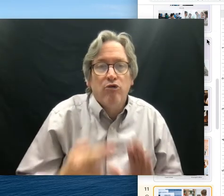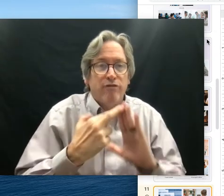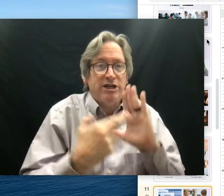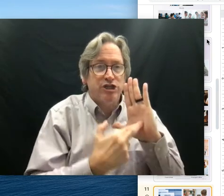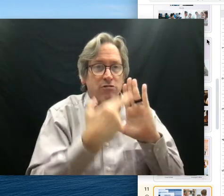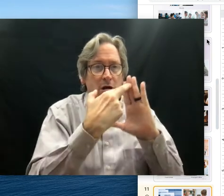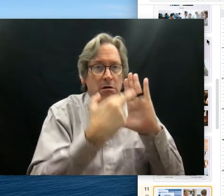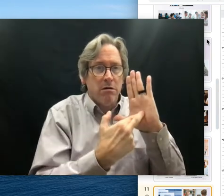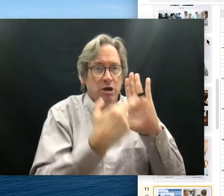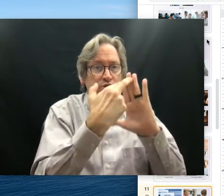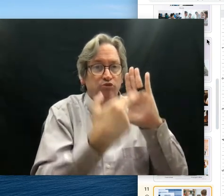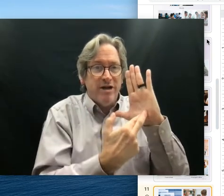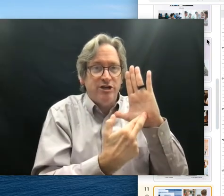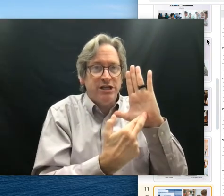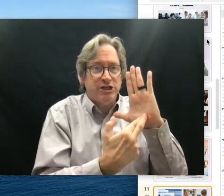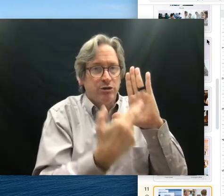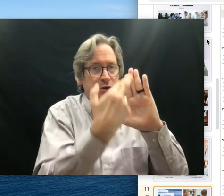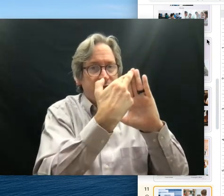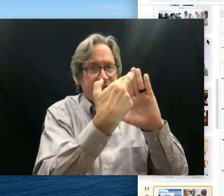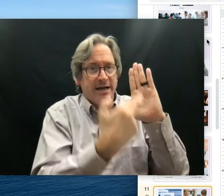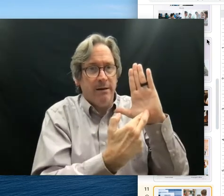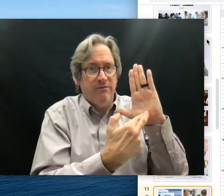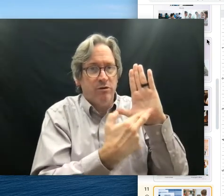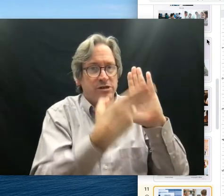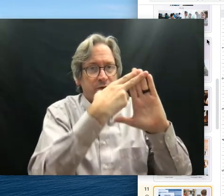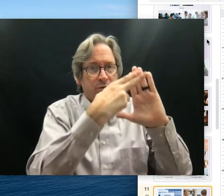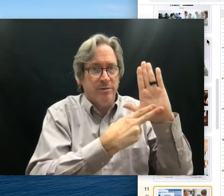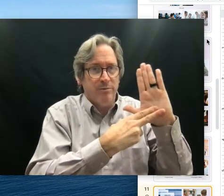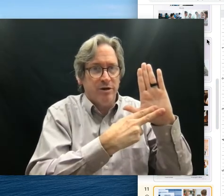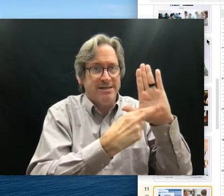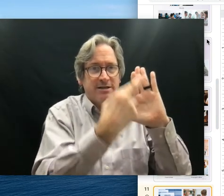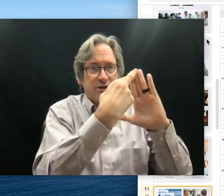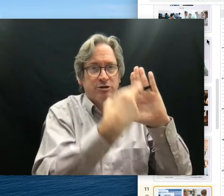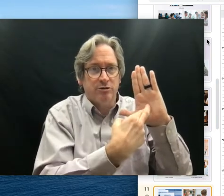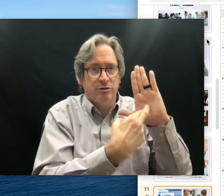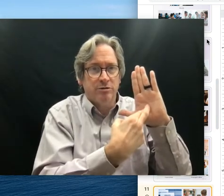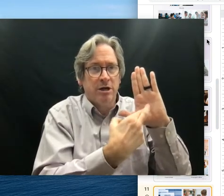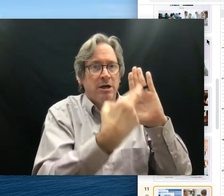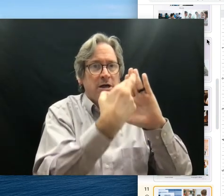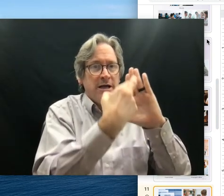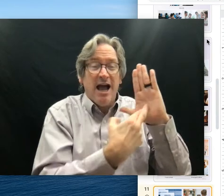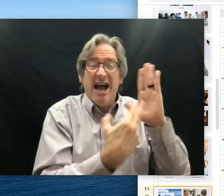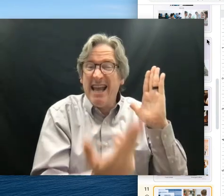registrar to register to sign up for so put your signature again